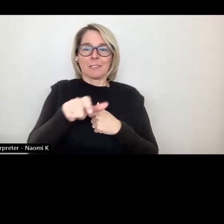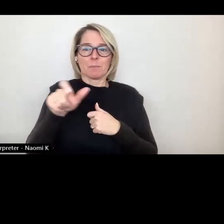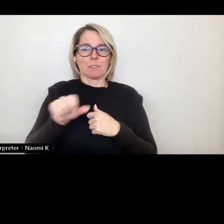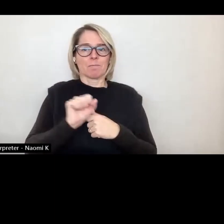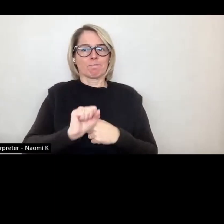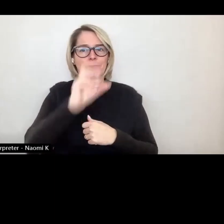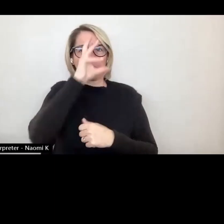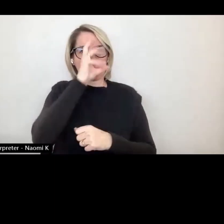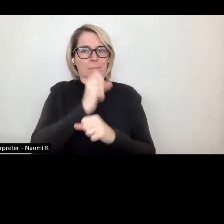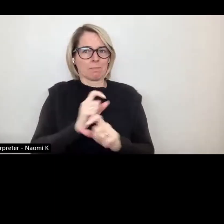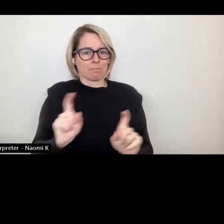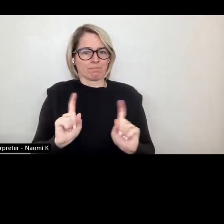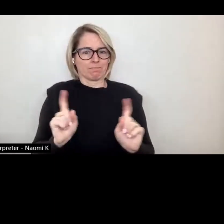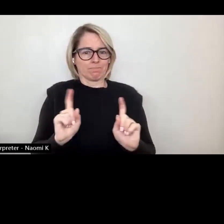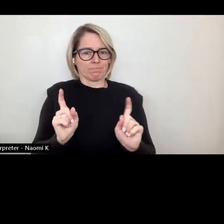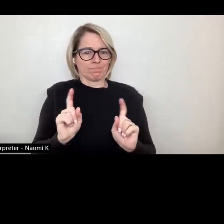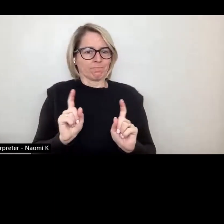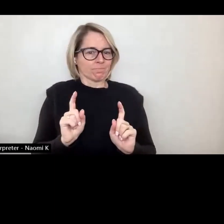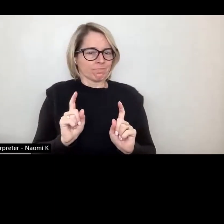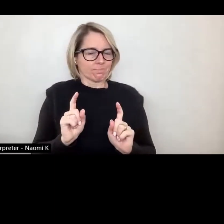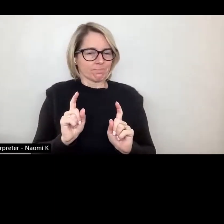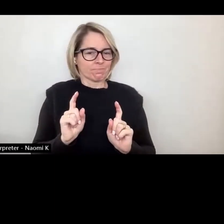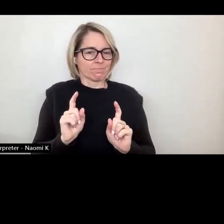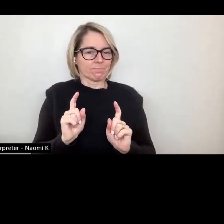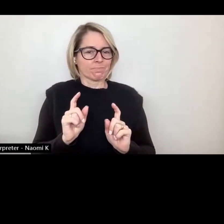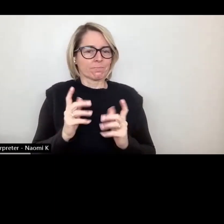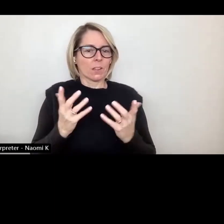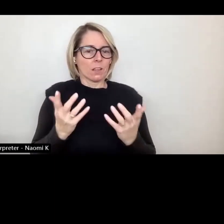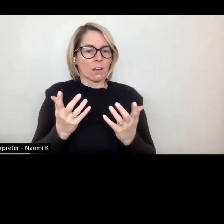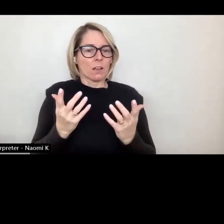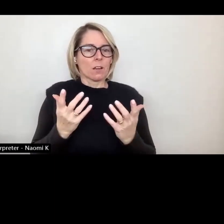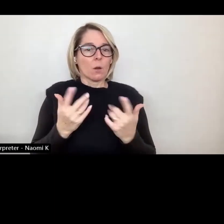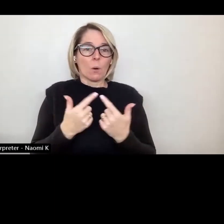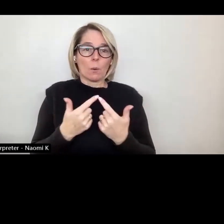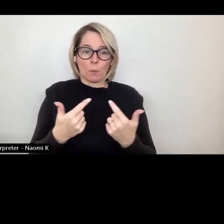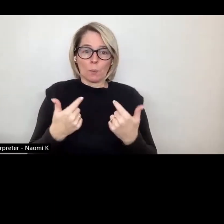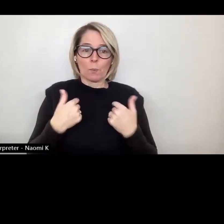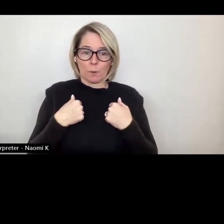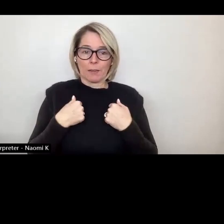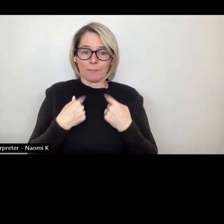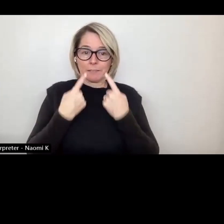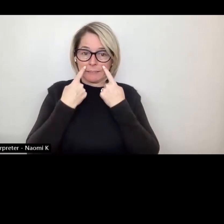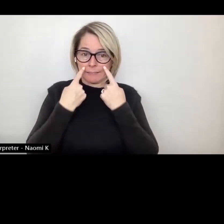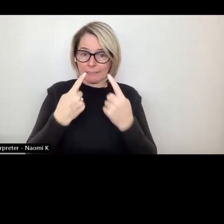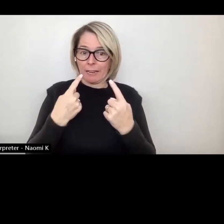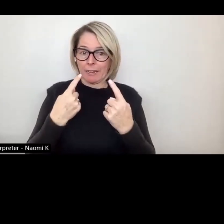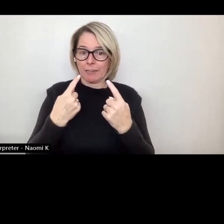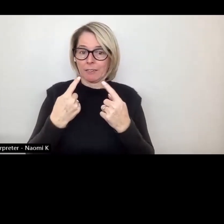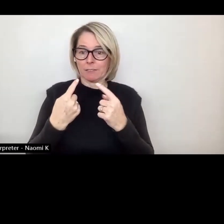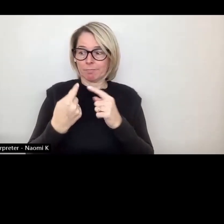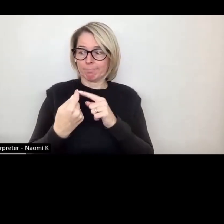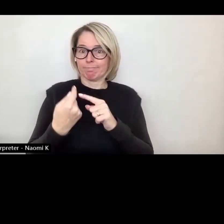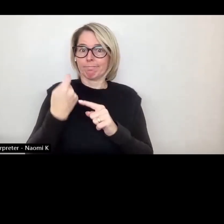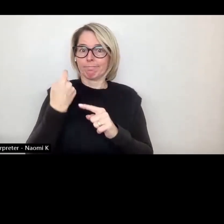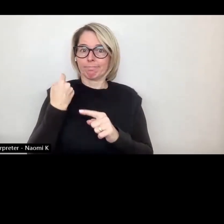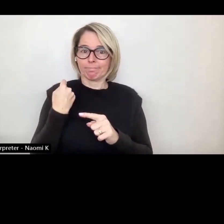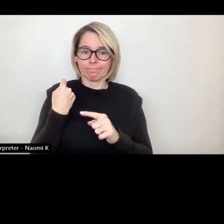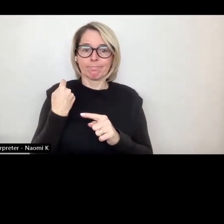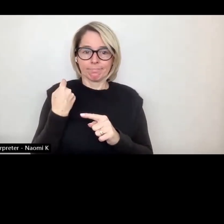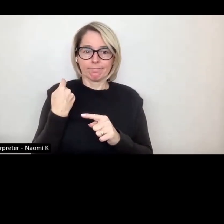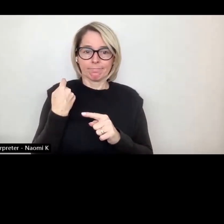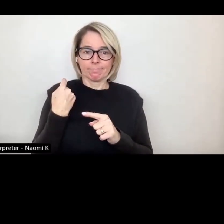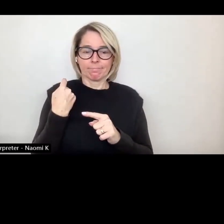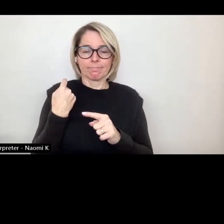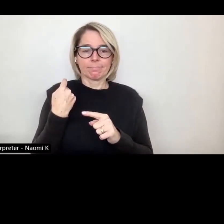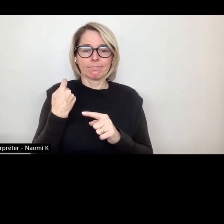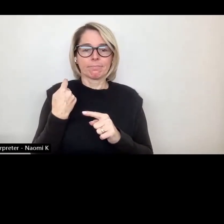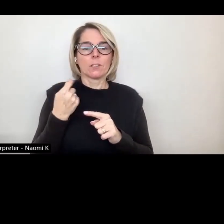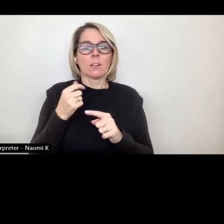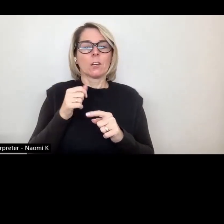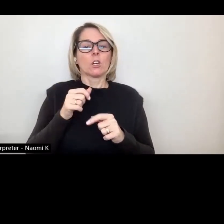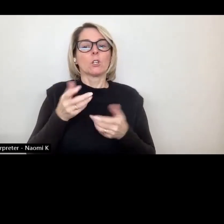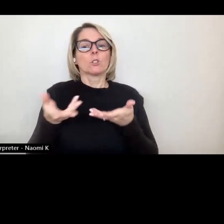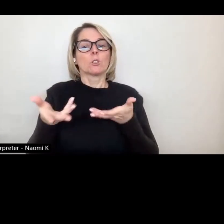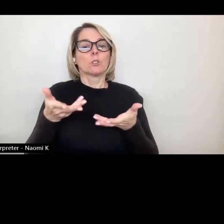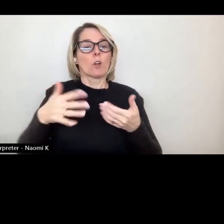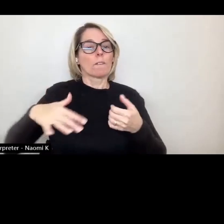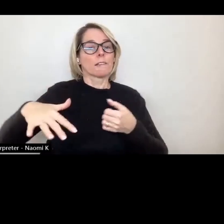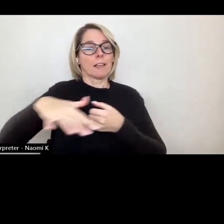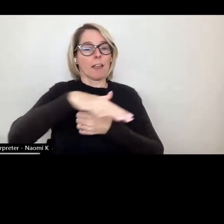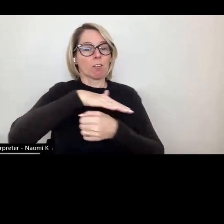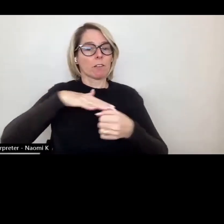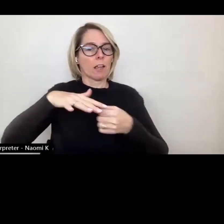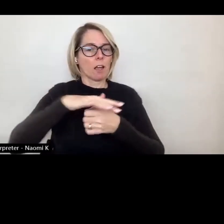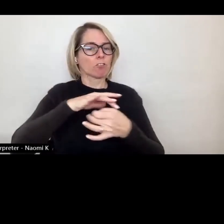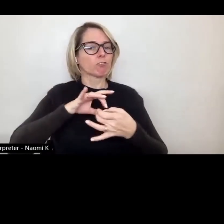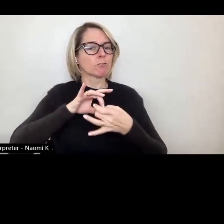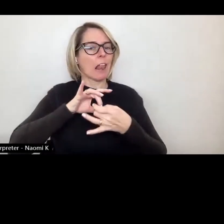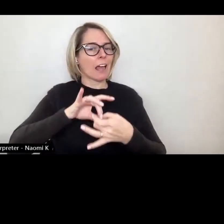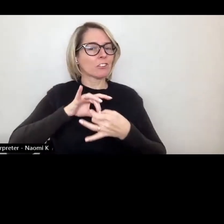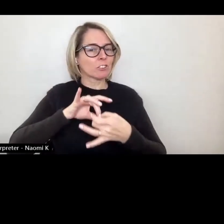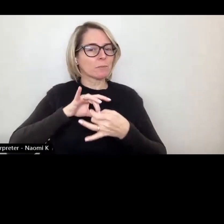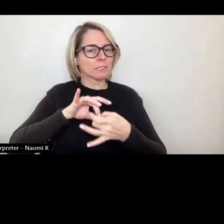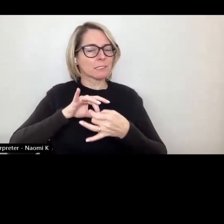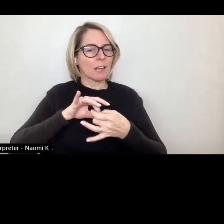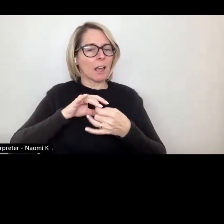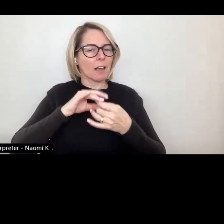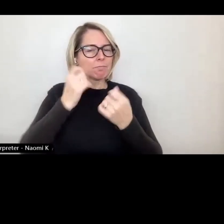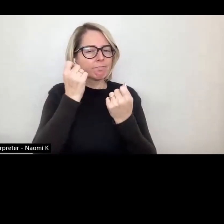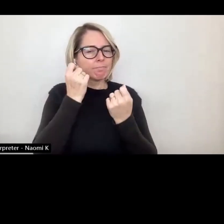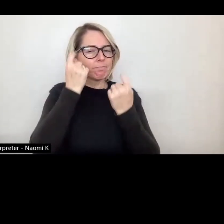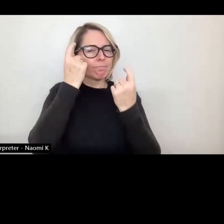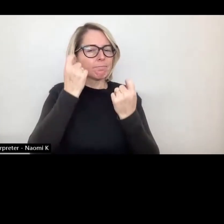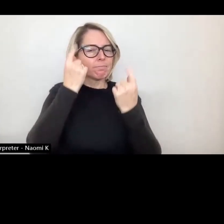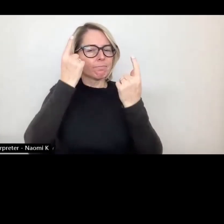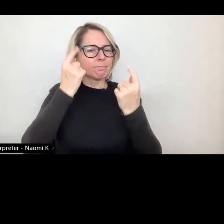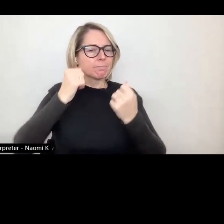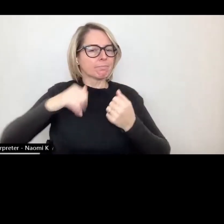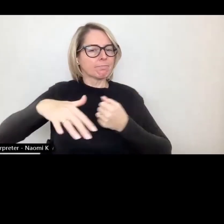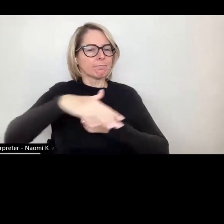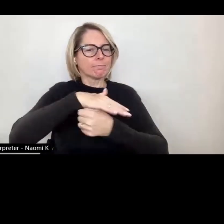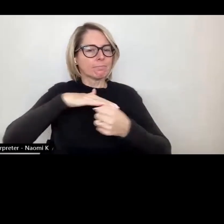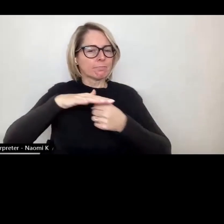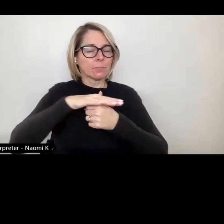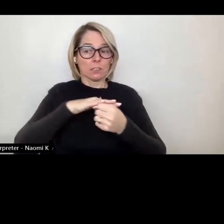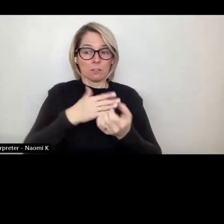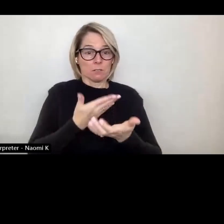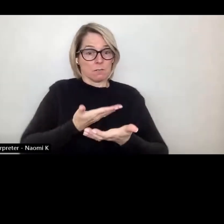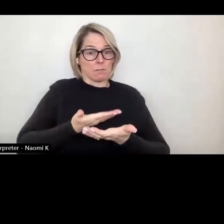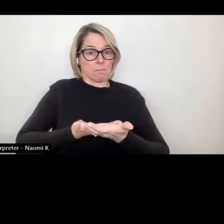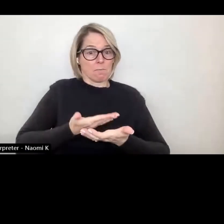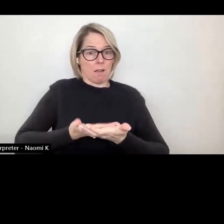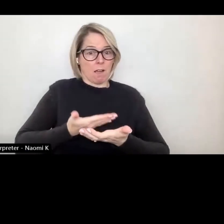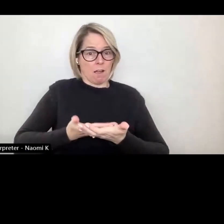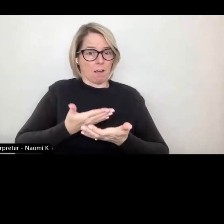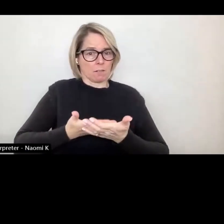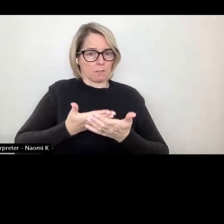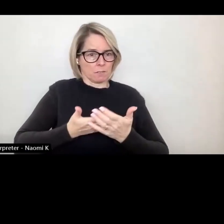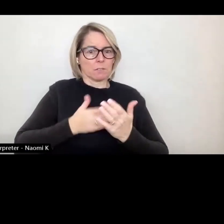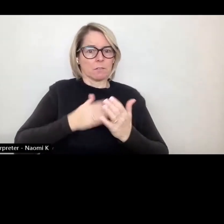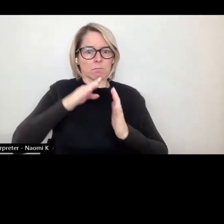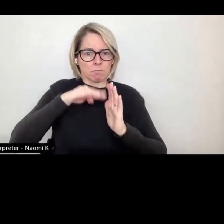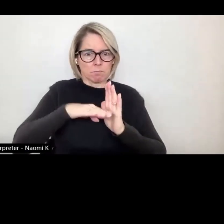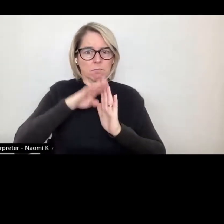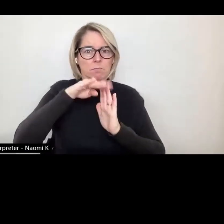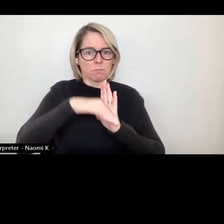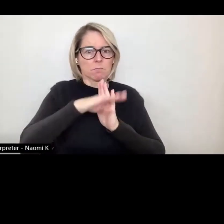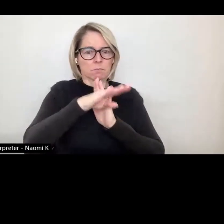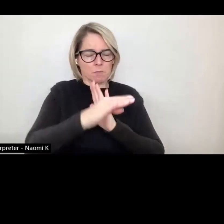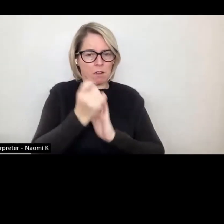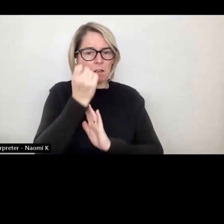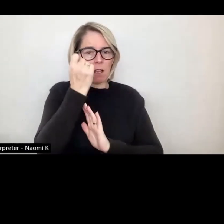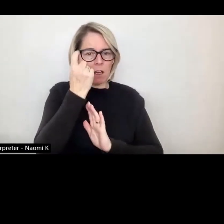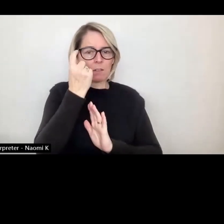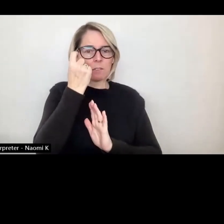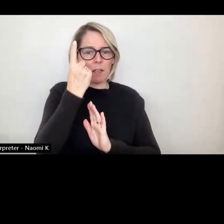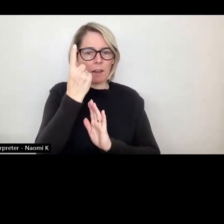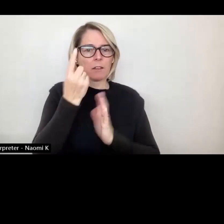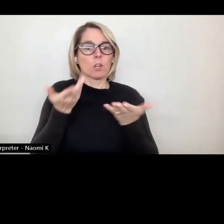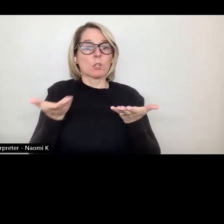I think that there are some lessons about how good relationships in your service area and good intelligence within your service area about demand patterns and about the service options that are available.